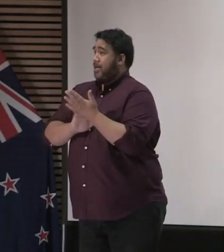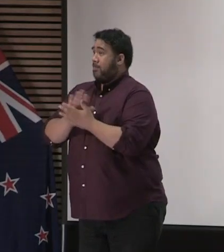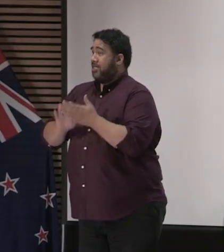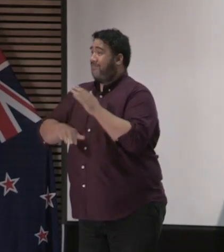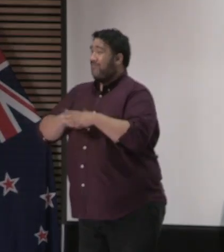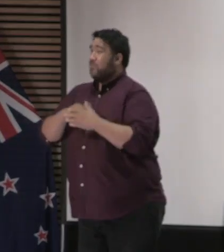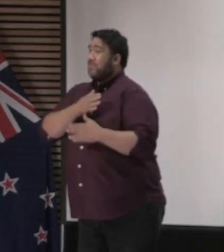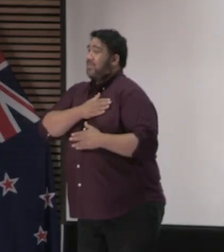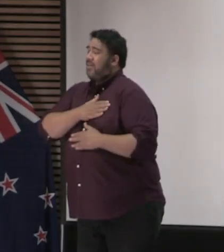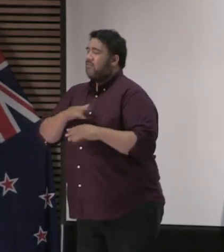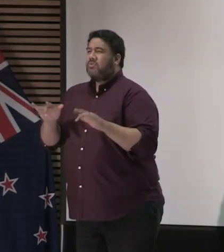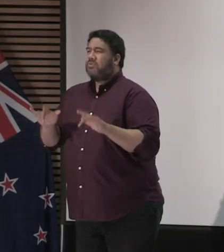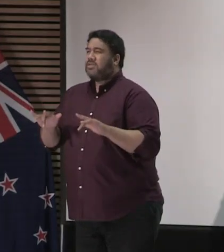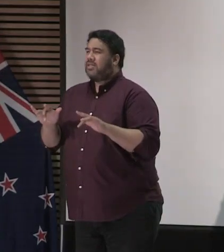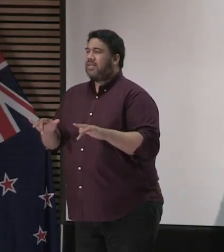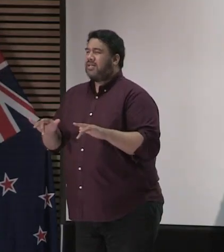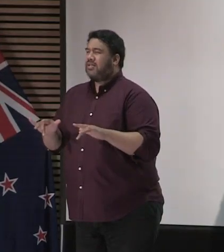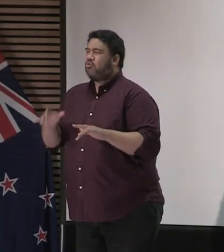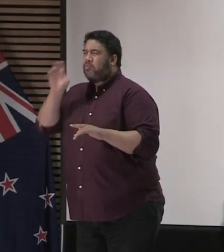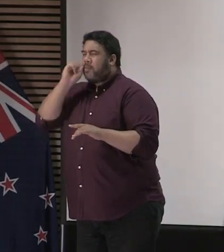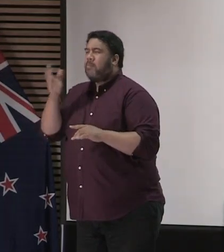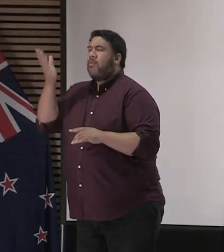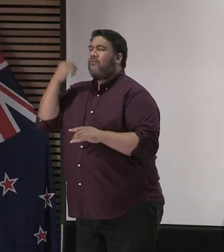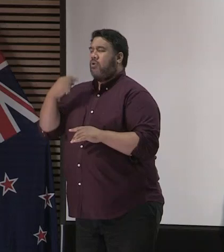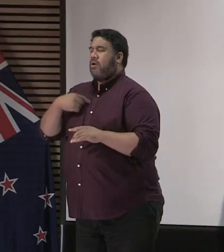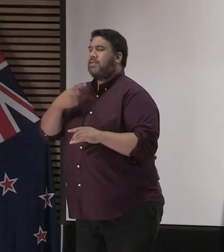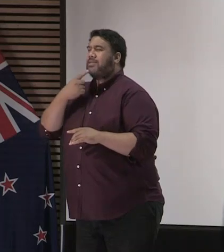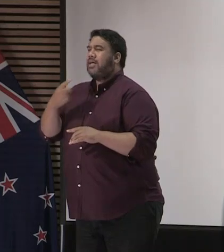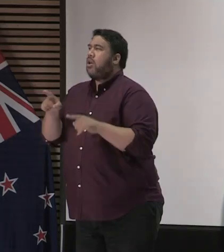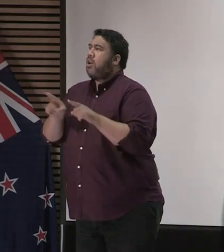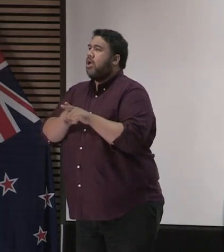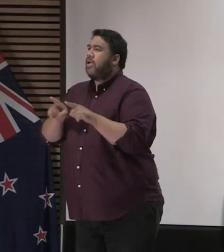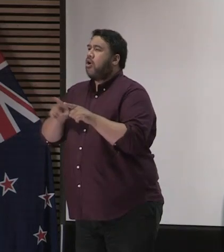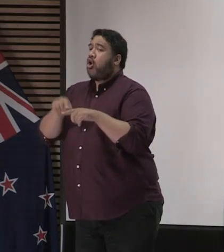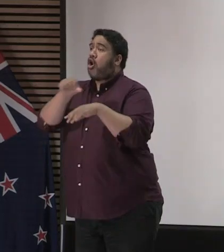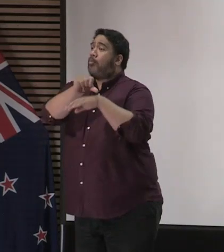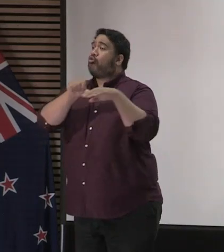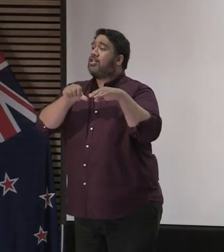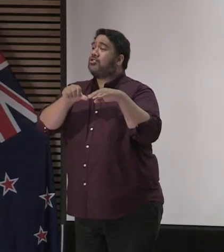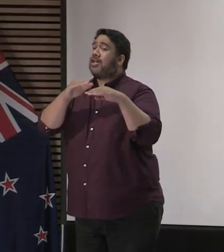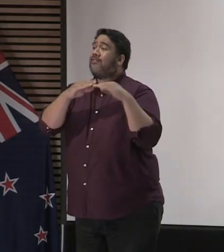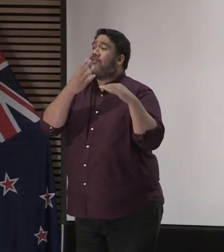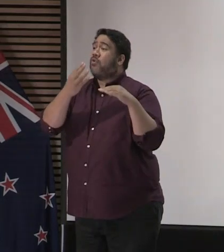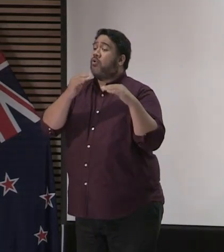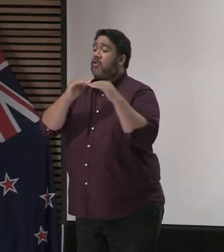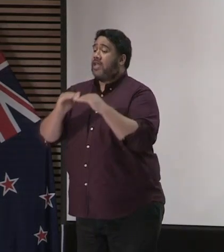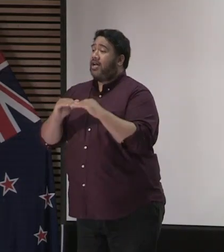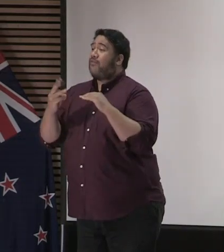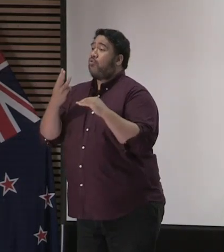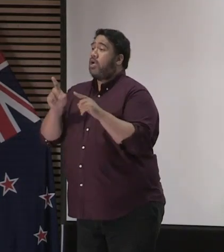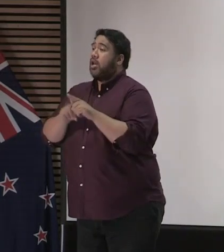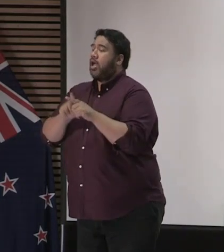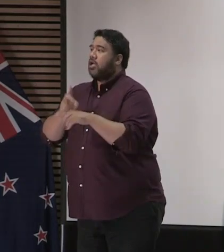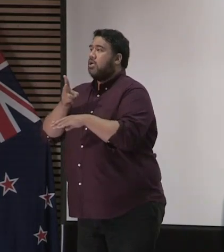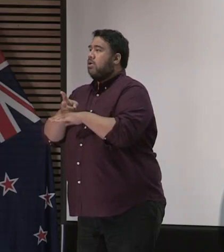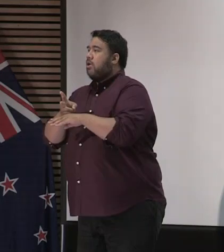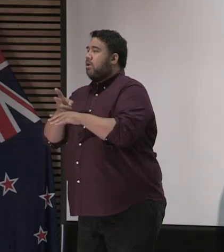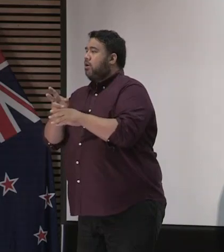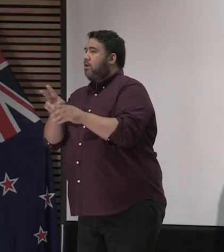not out of the woods. As I